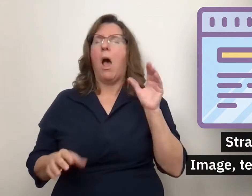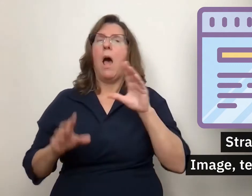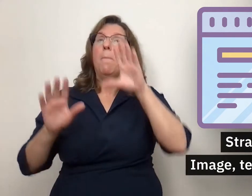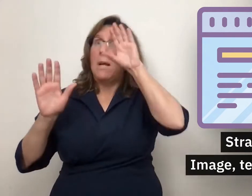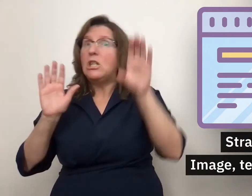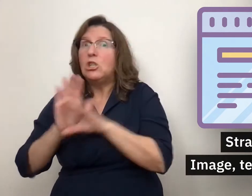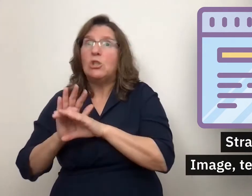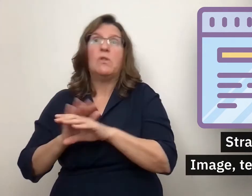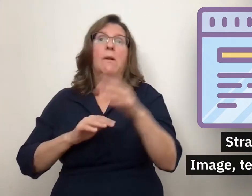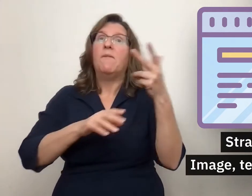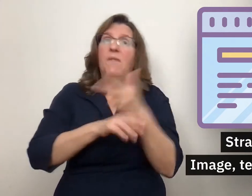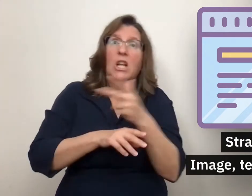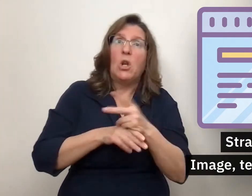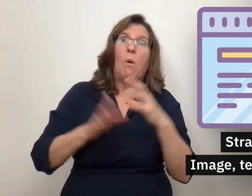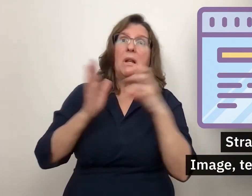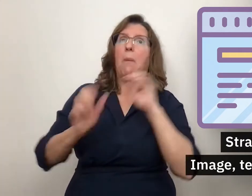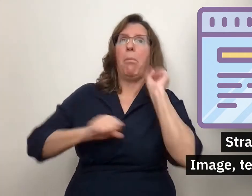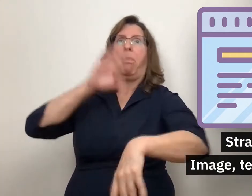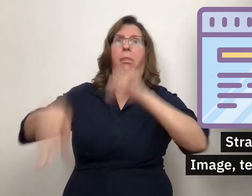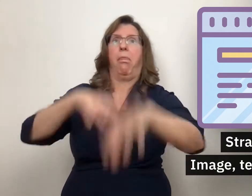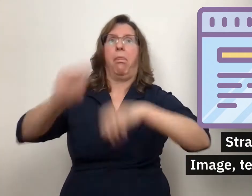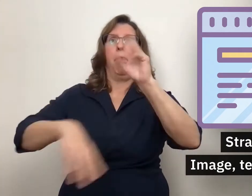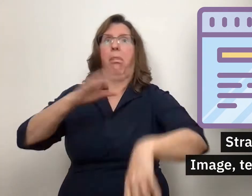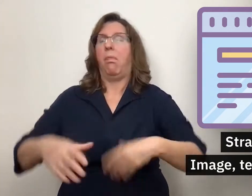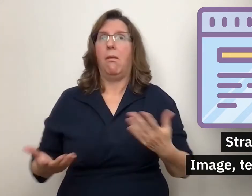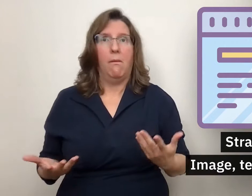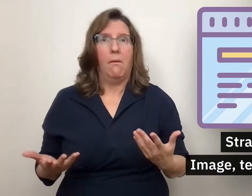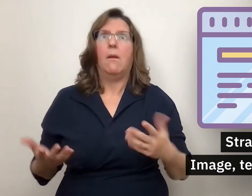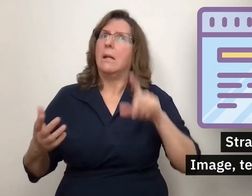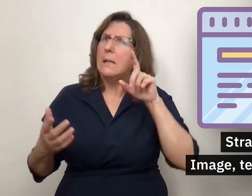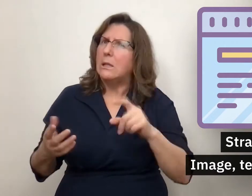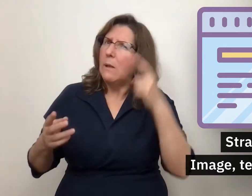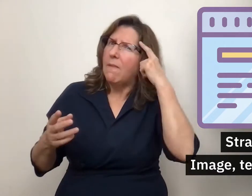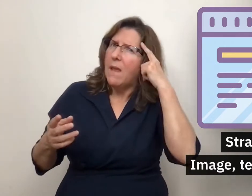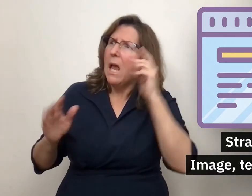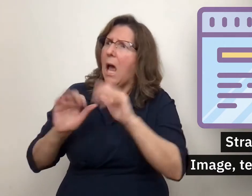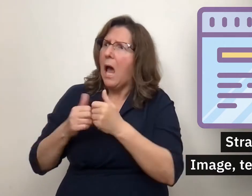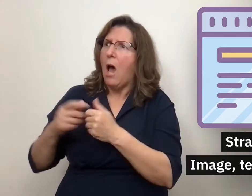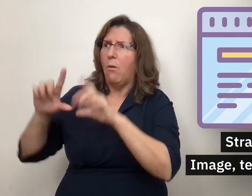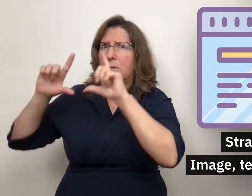We can't just throw a bunch of images, video and text to appear as "visual" as possible.